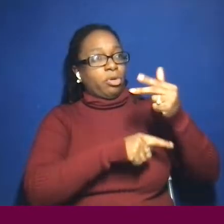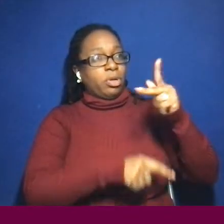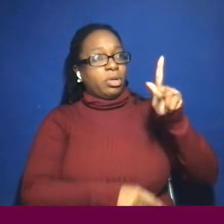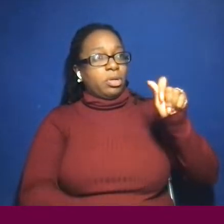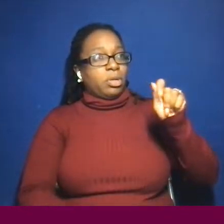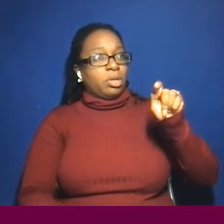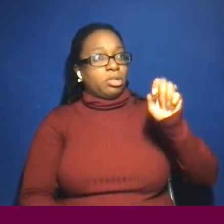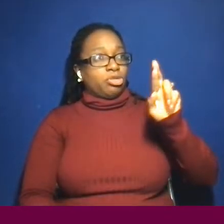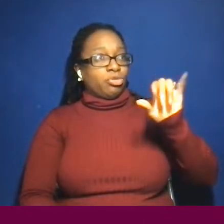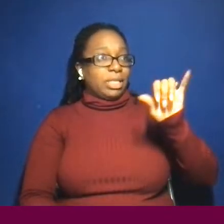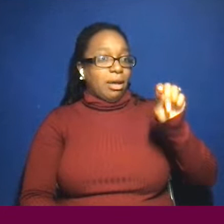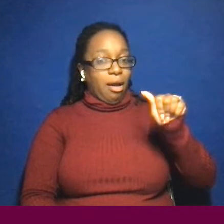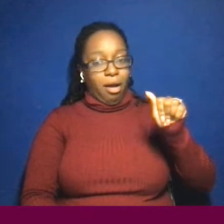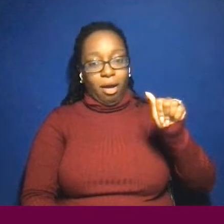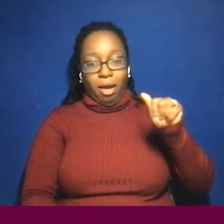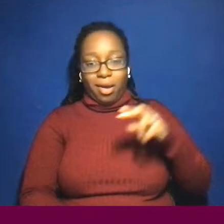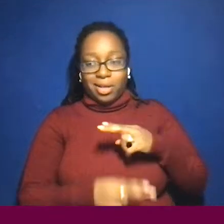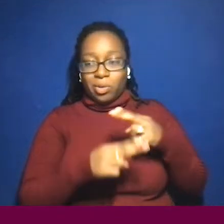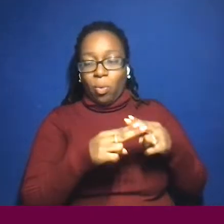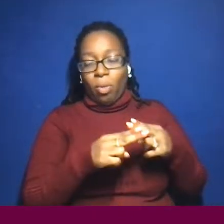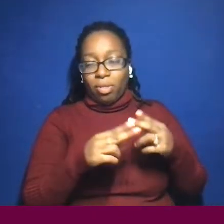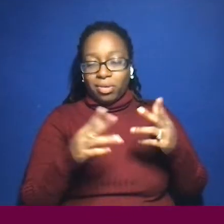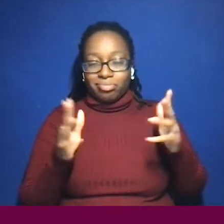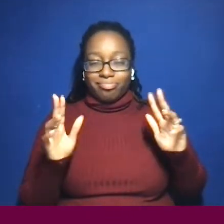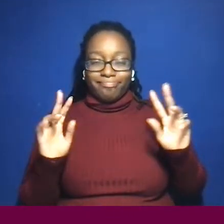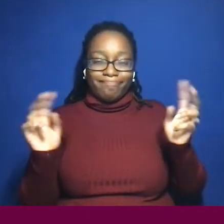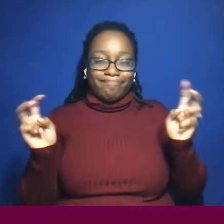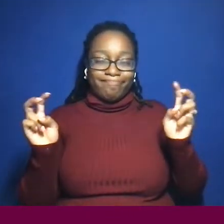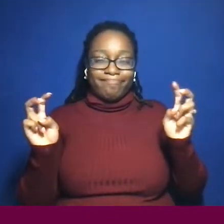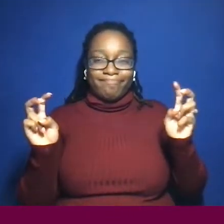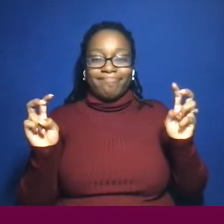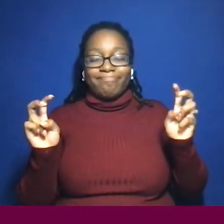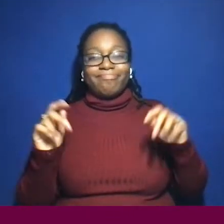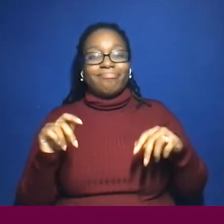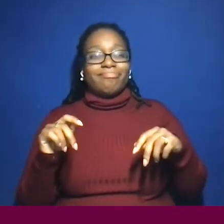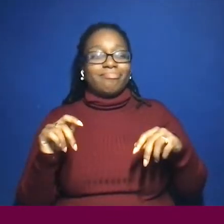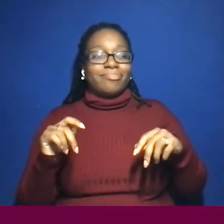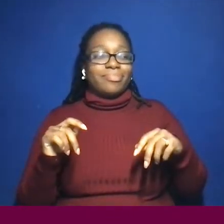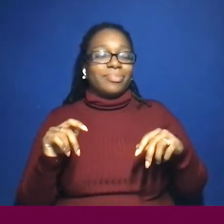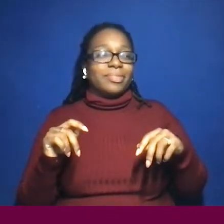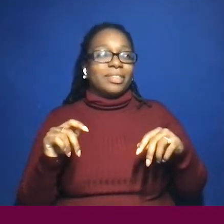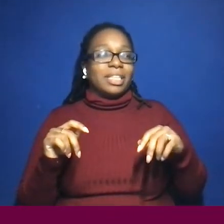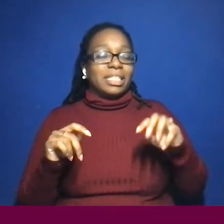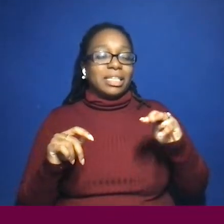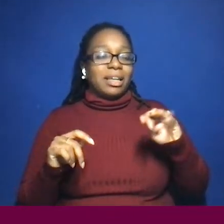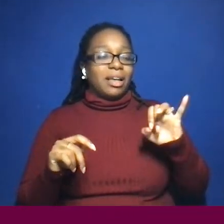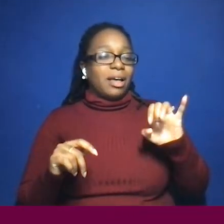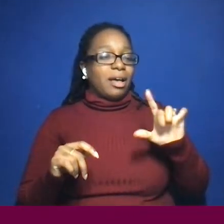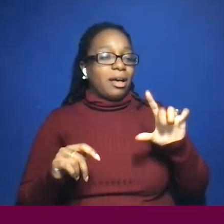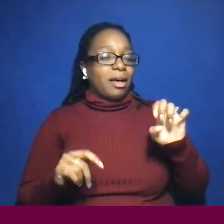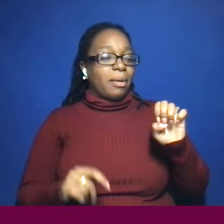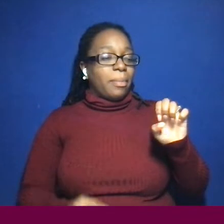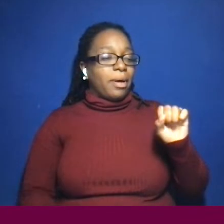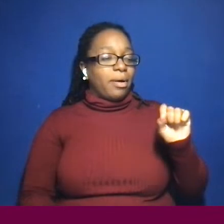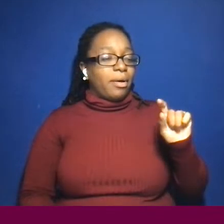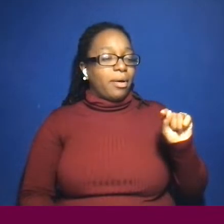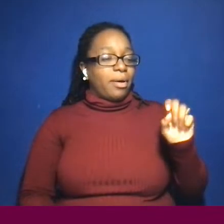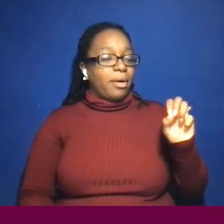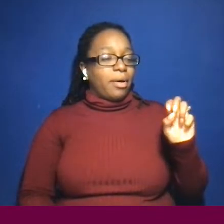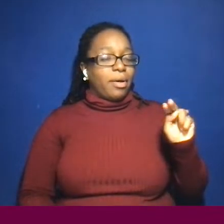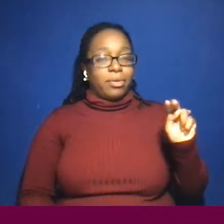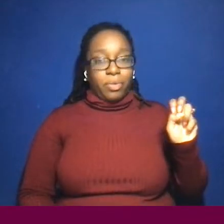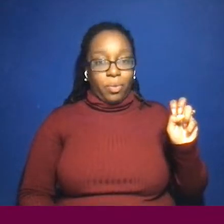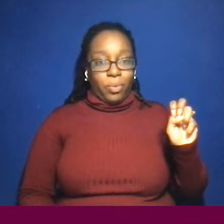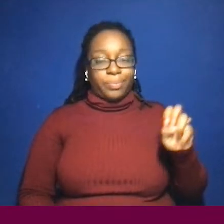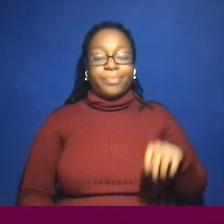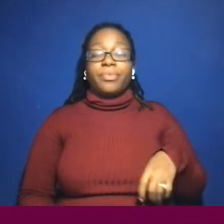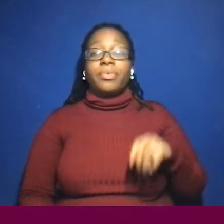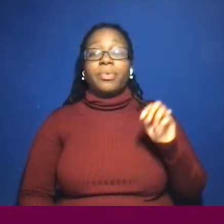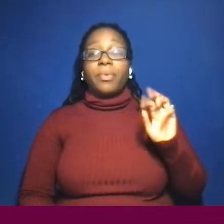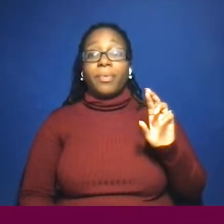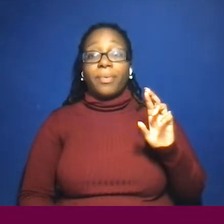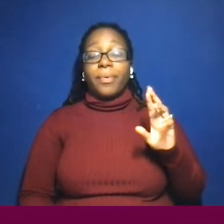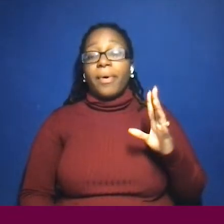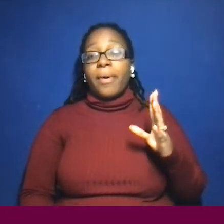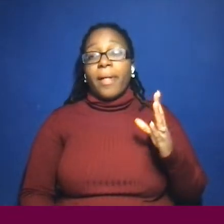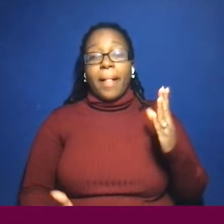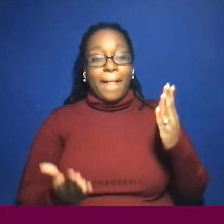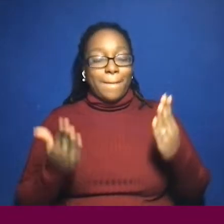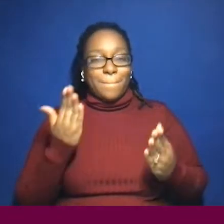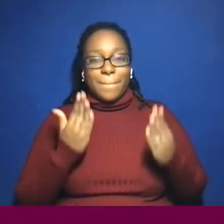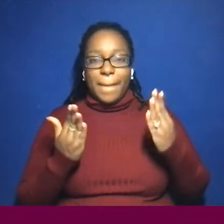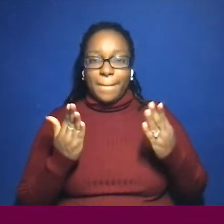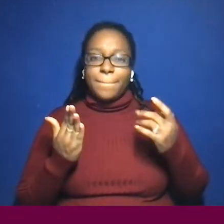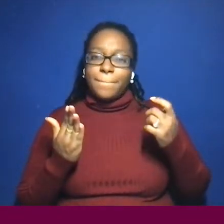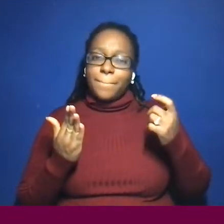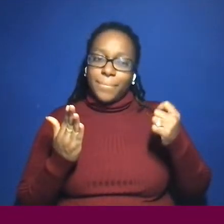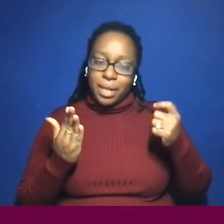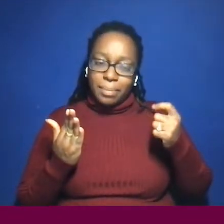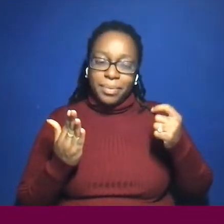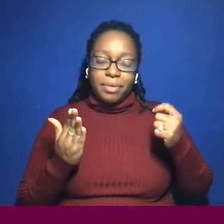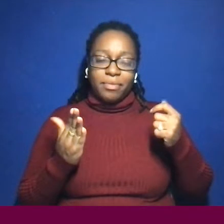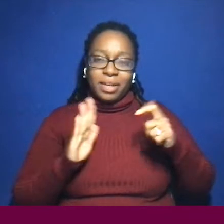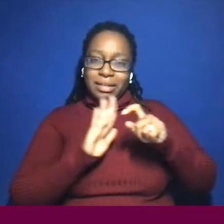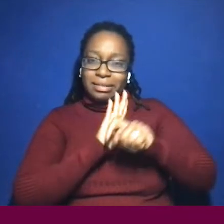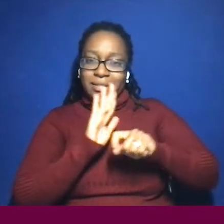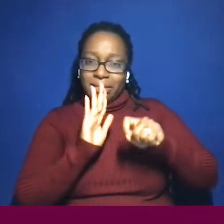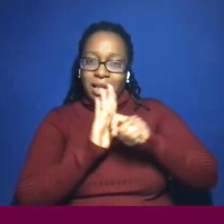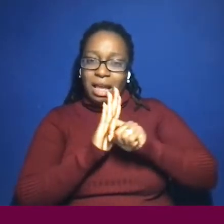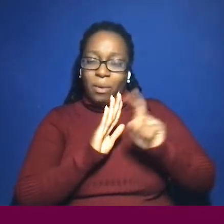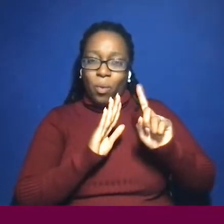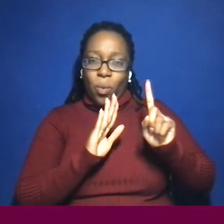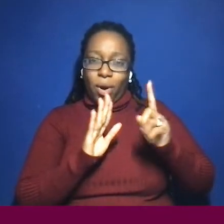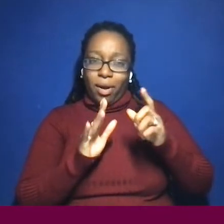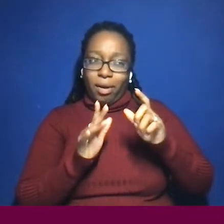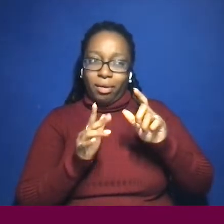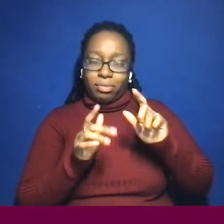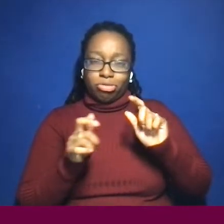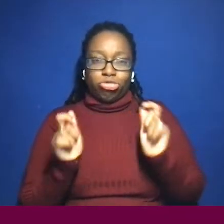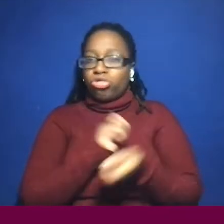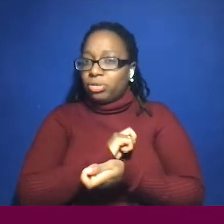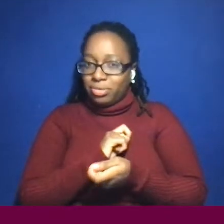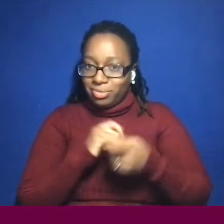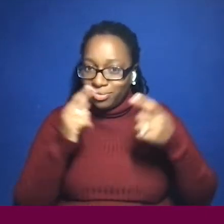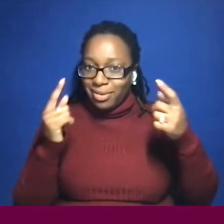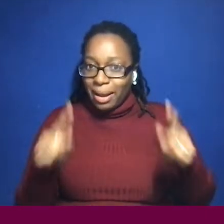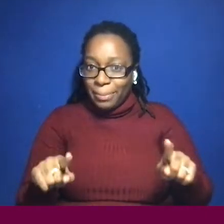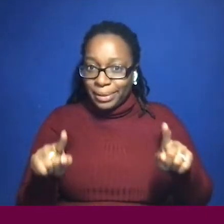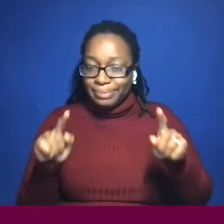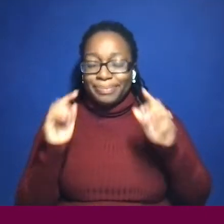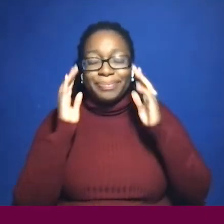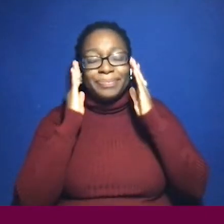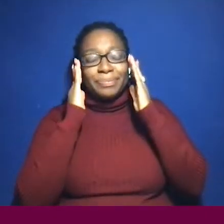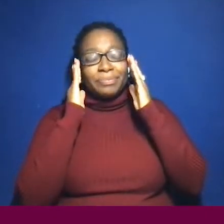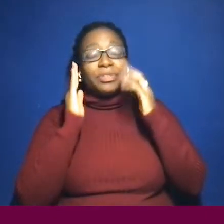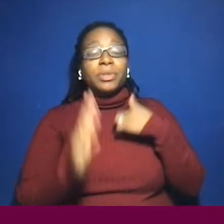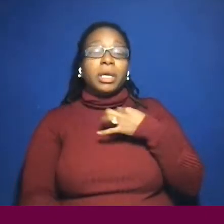Katrina as a particularly significant milestone and perhaps a pivotal period. So do you see things